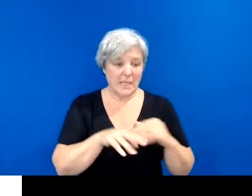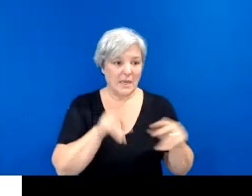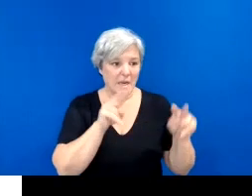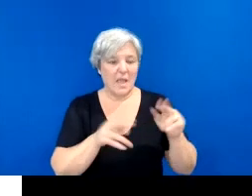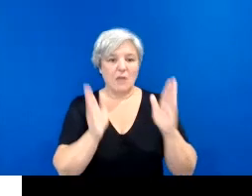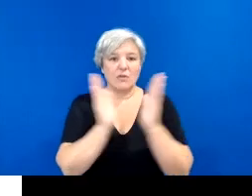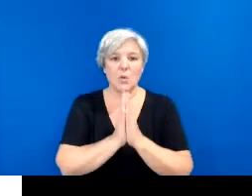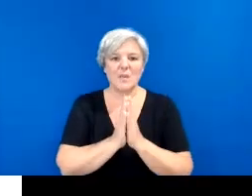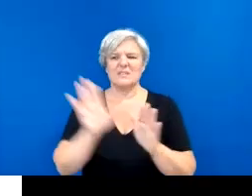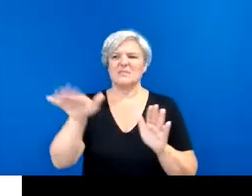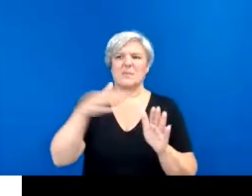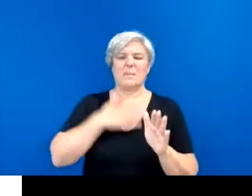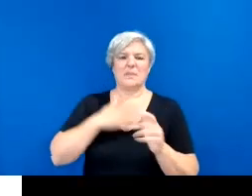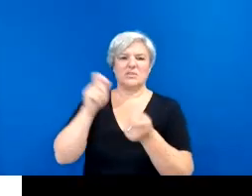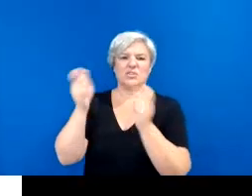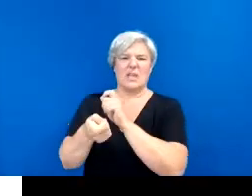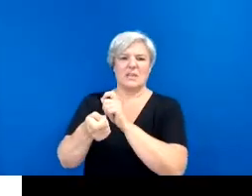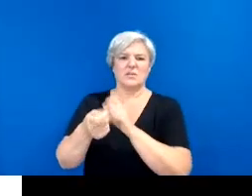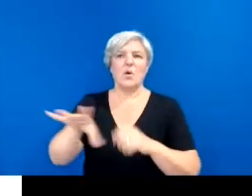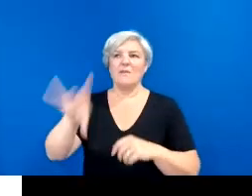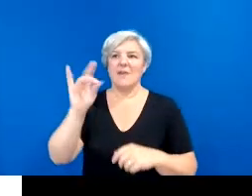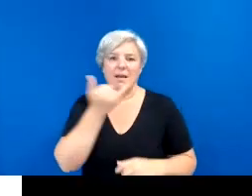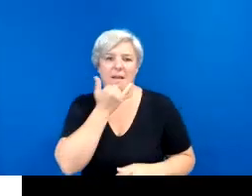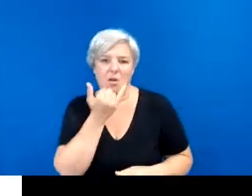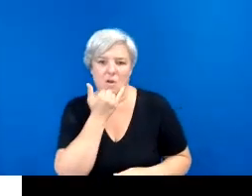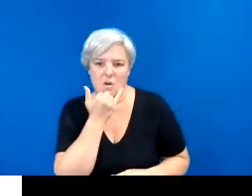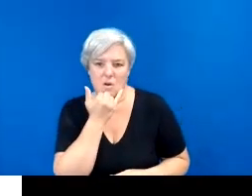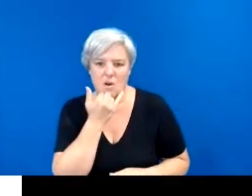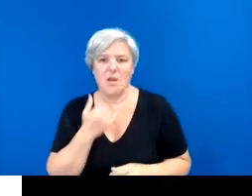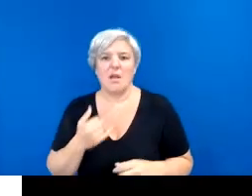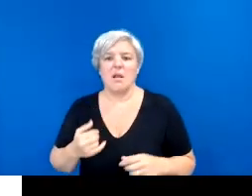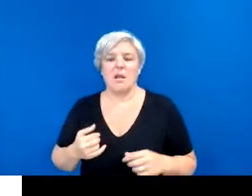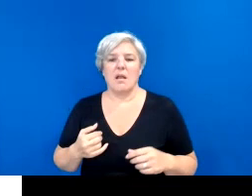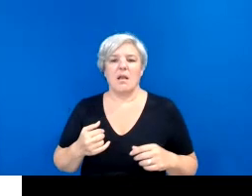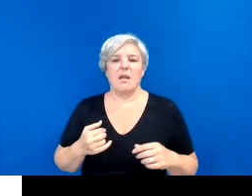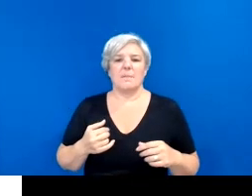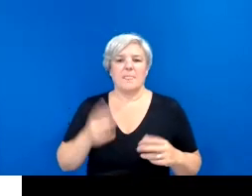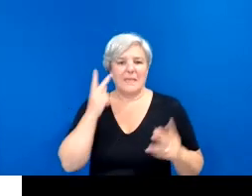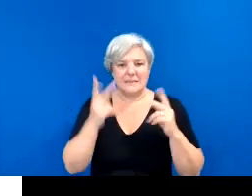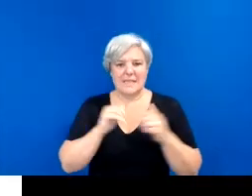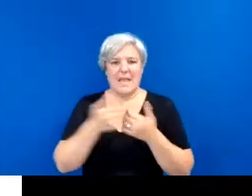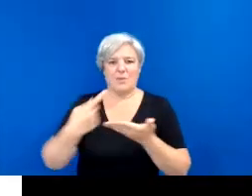that a change be made or found an error or something like that. And look at how that's being edited